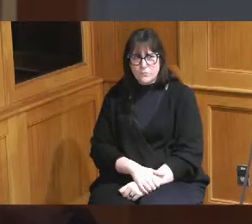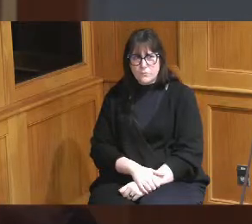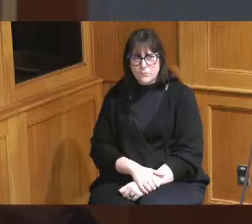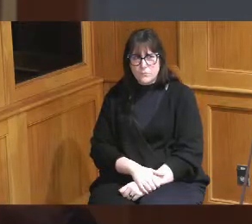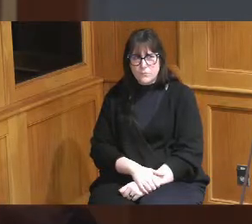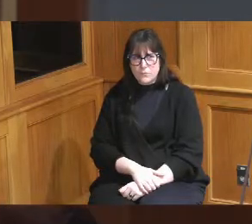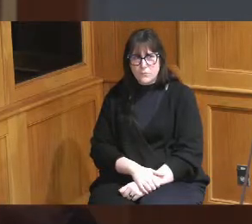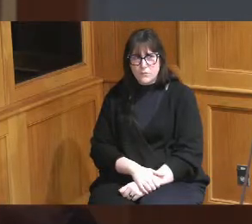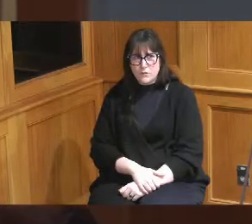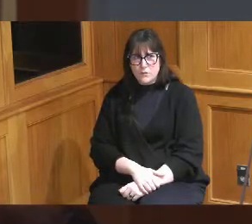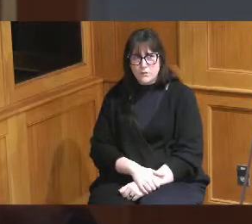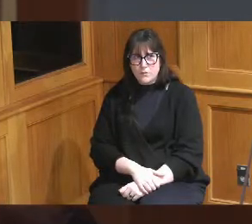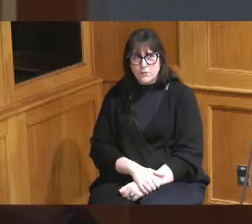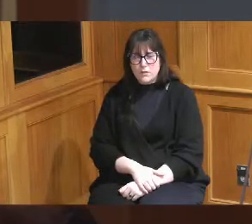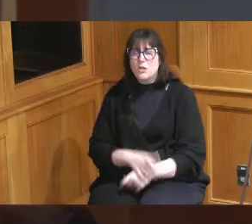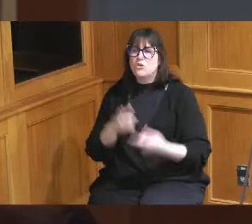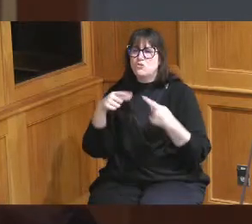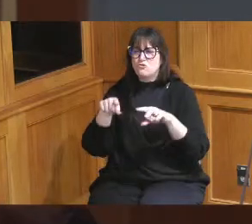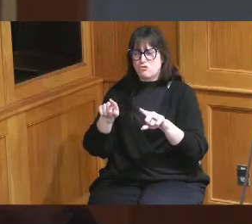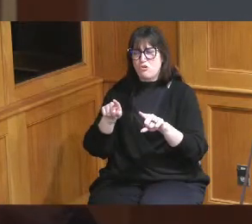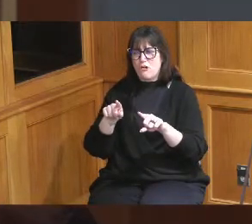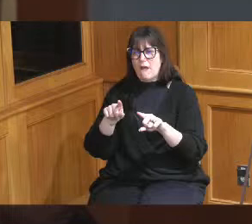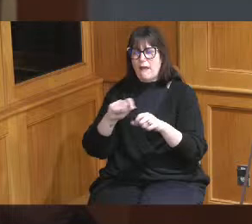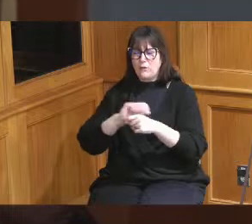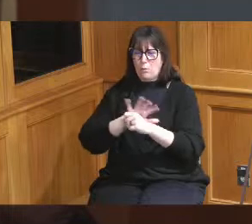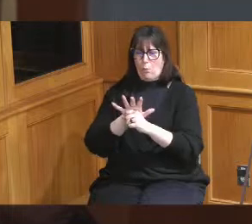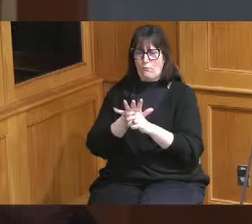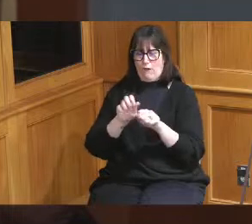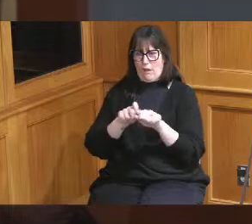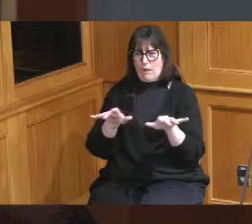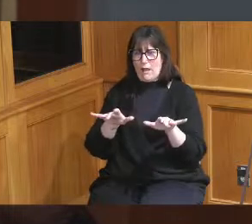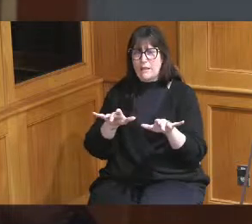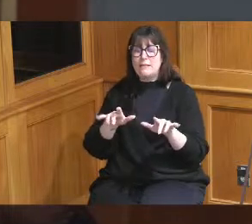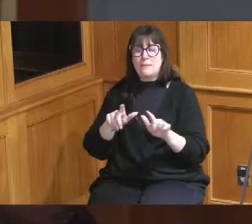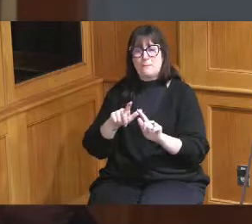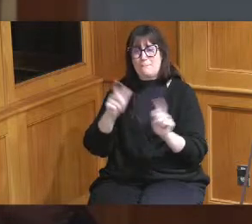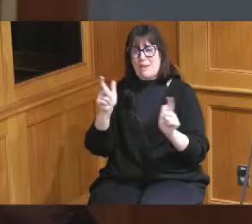on feedback actually during the pandemic of the major languages on our website you'll find